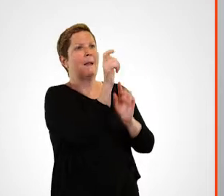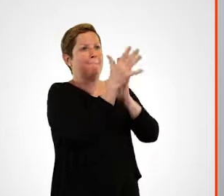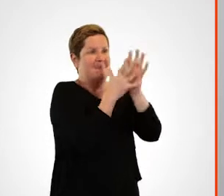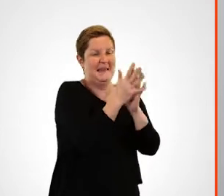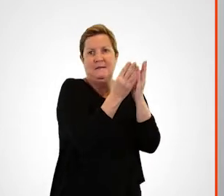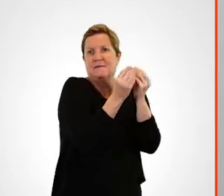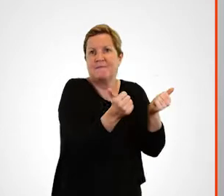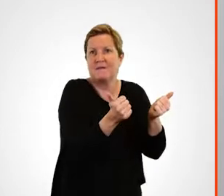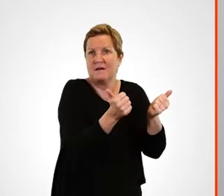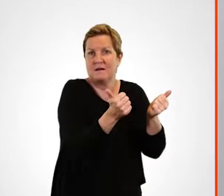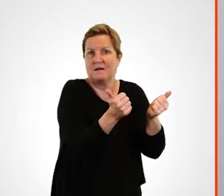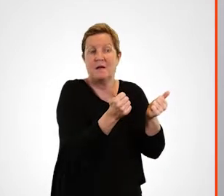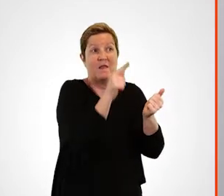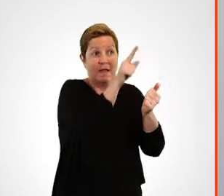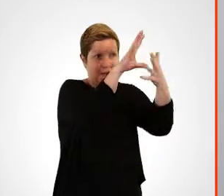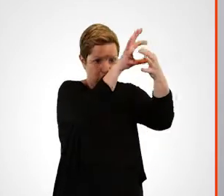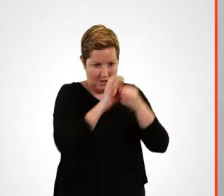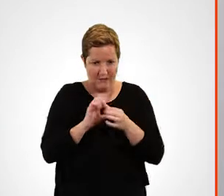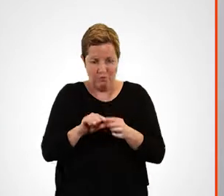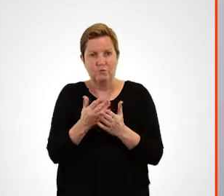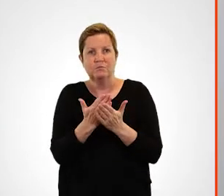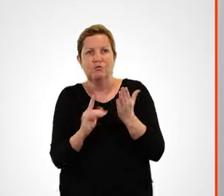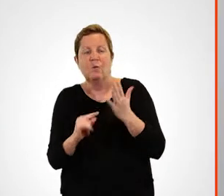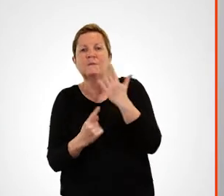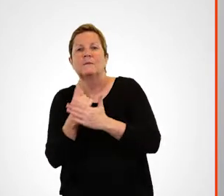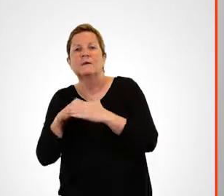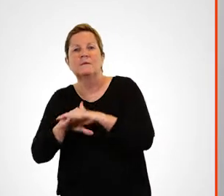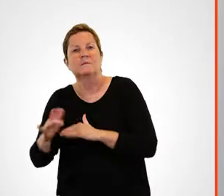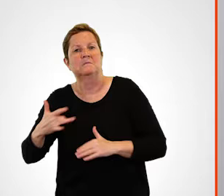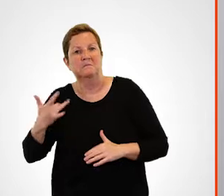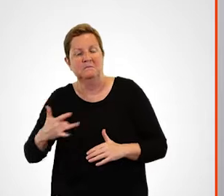a word means something, they can relate this together.